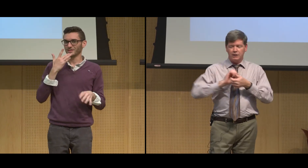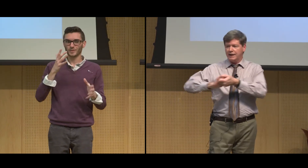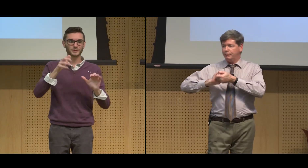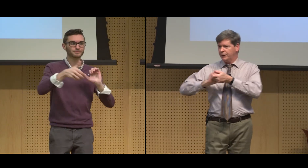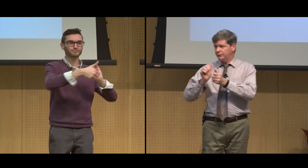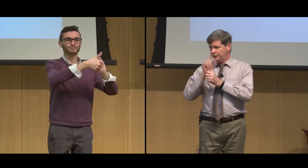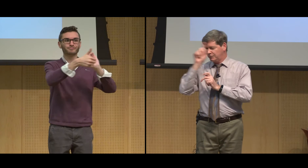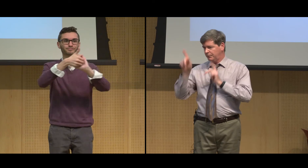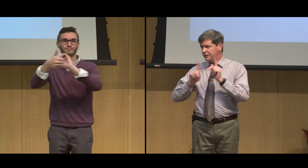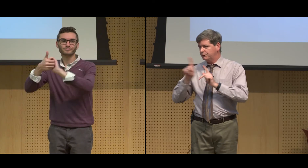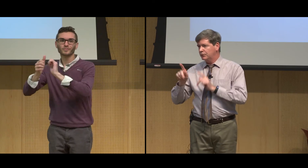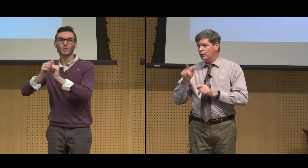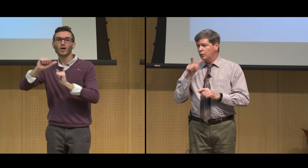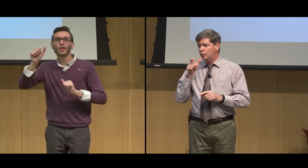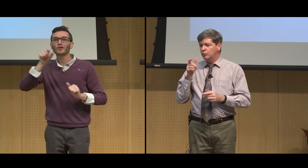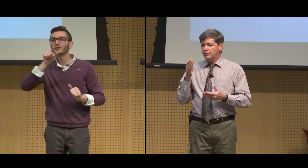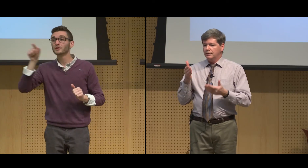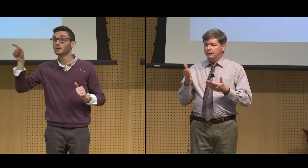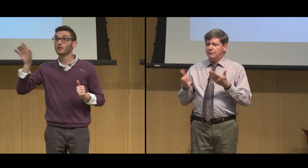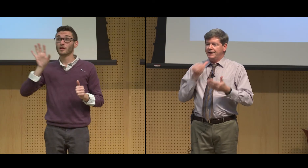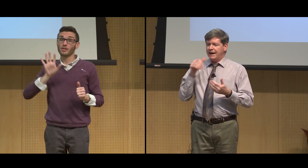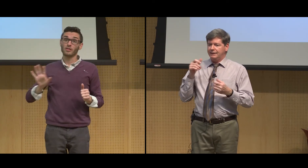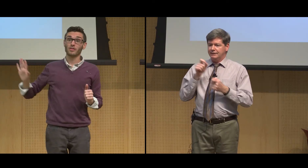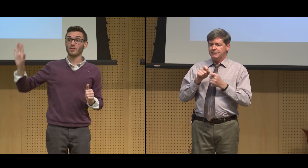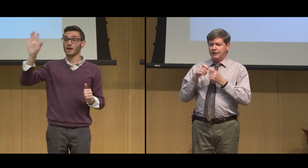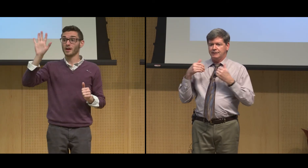with smart people who may not exactly have